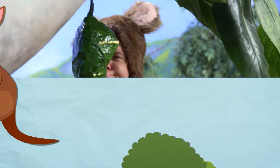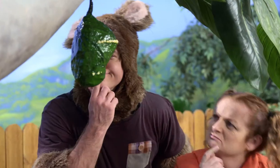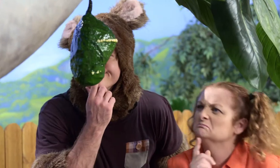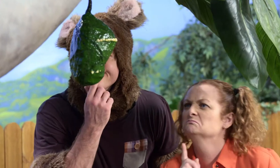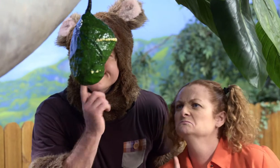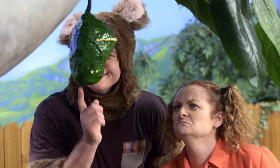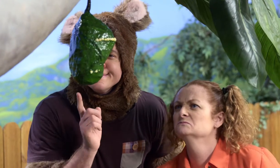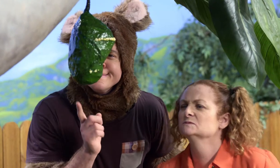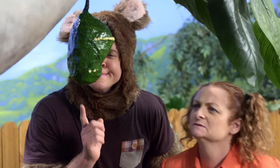Hmm.